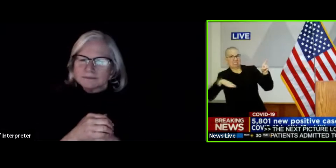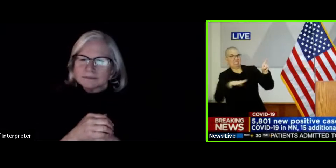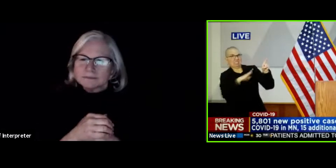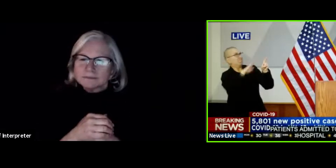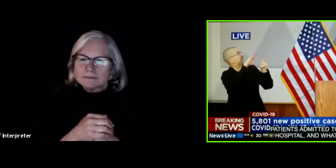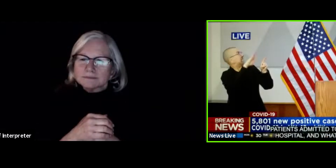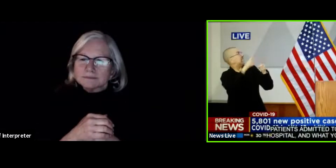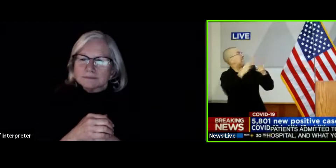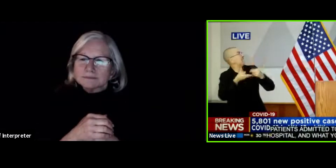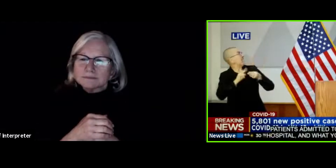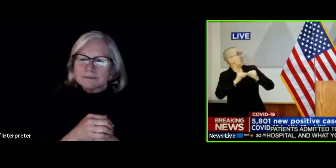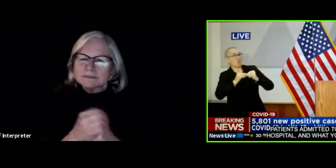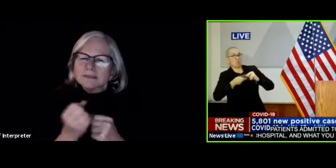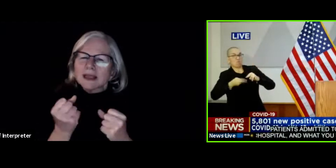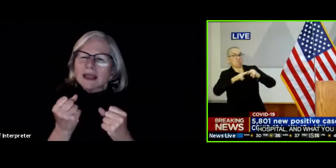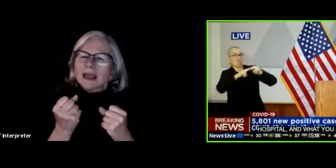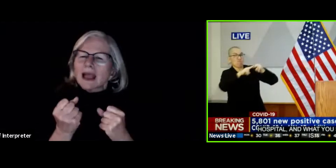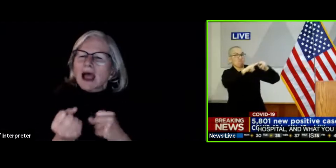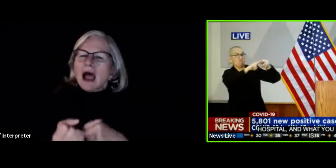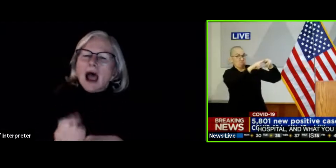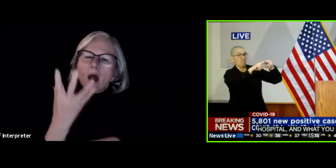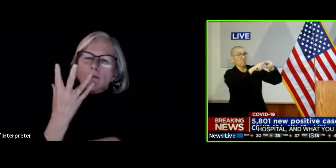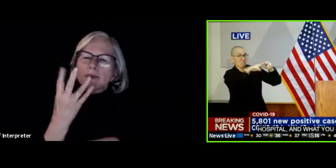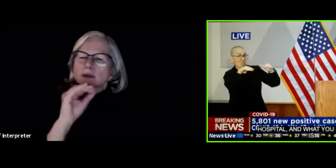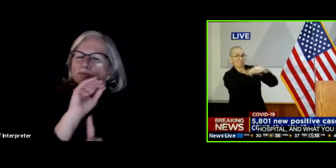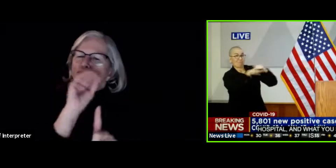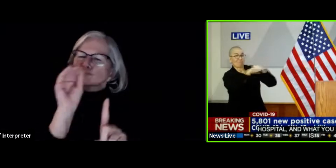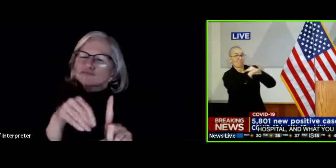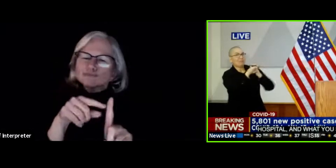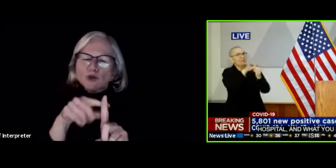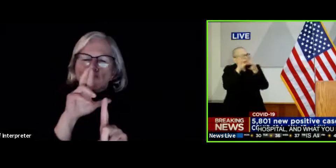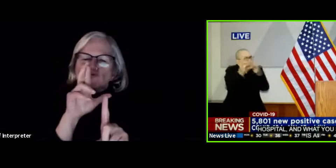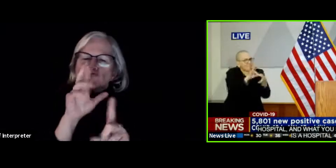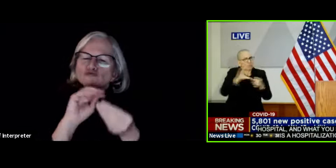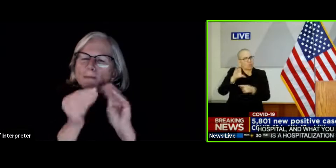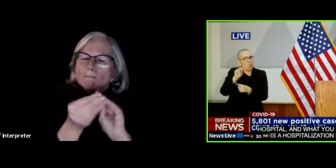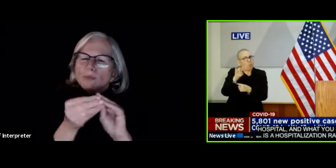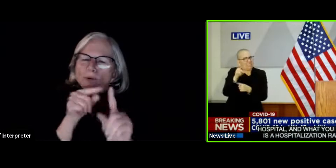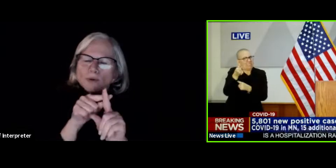HOSPITAL ADMISSIONS SPECIFICALLY FOR COVID ON A POPULATION BASIS